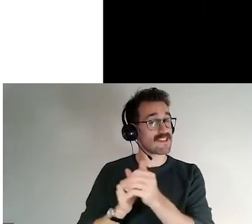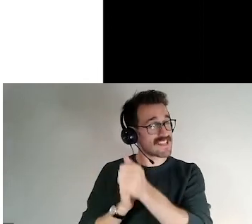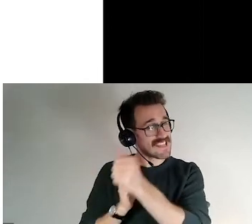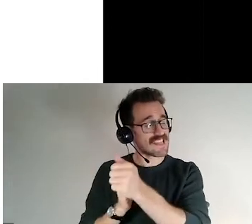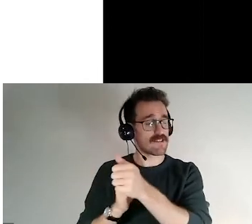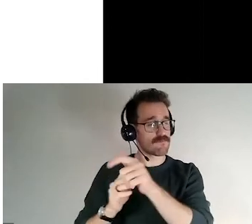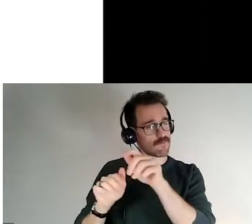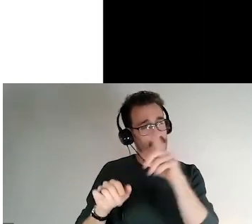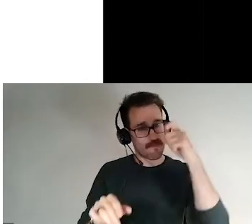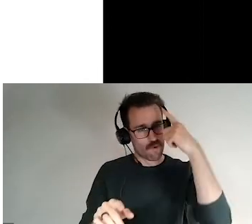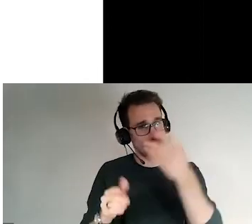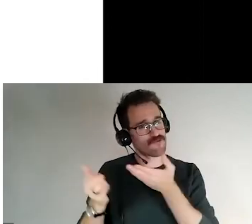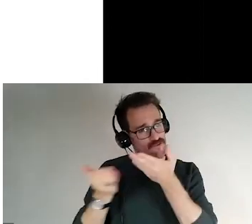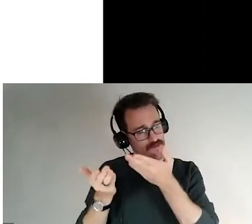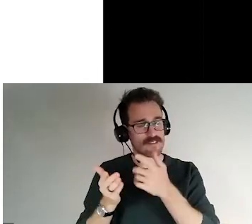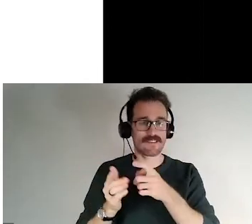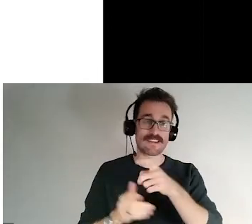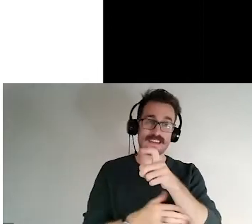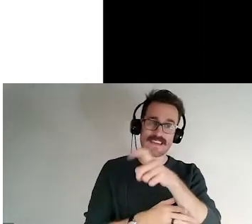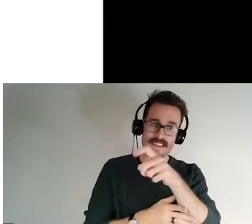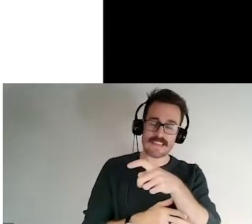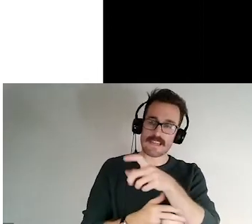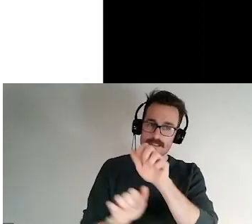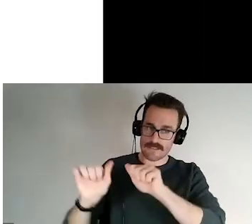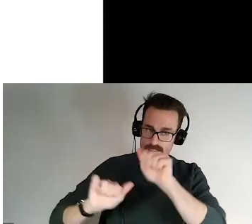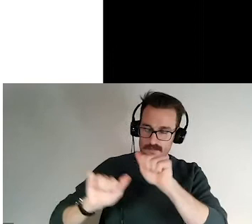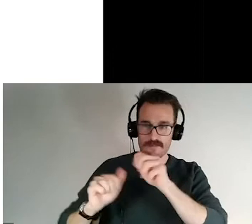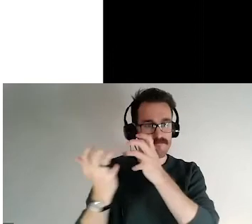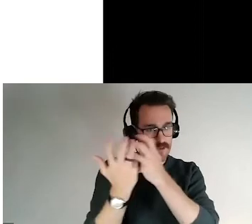such as needs assessments, and counseling, and program interventions, that will be tailored to